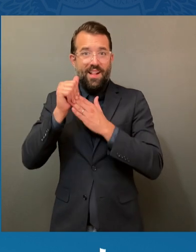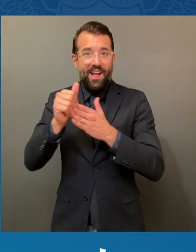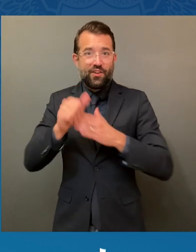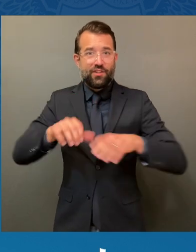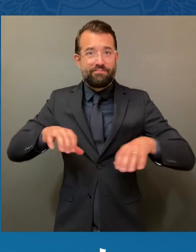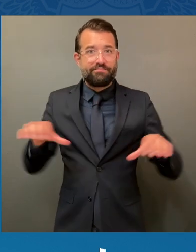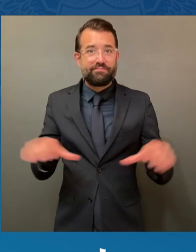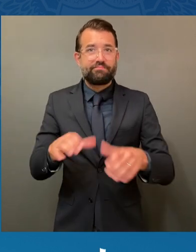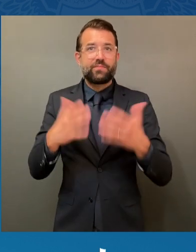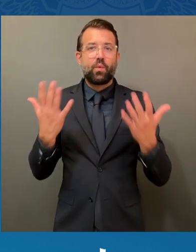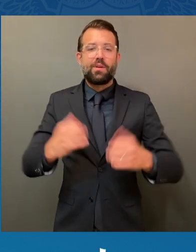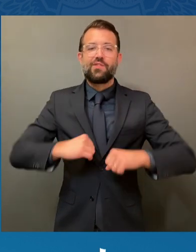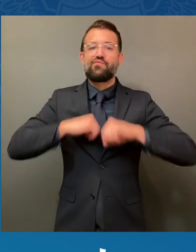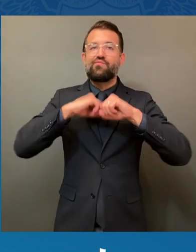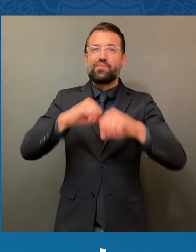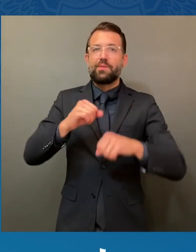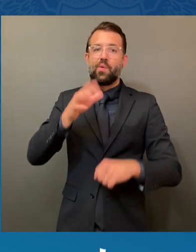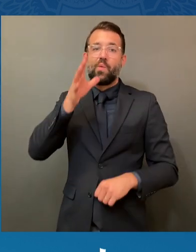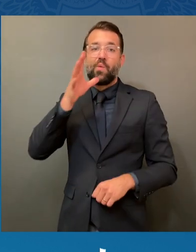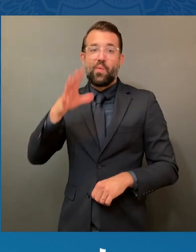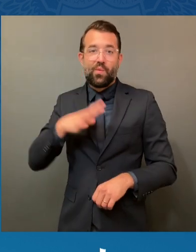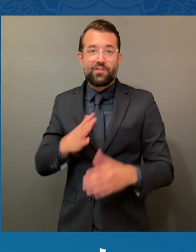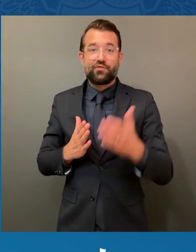to make decisions about their own bodies.